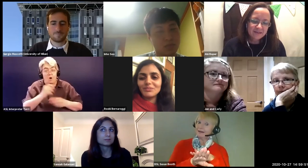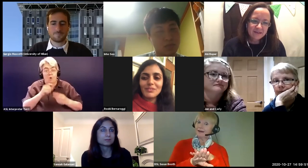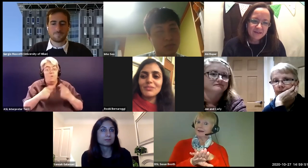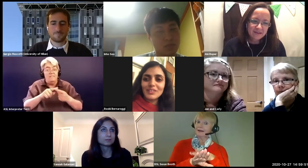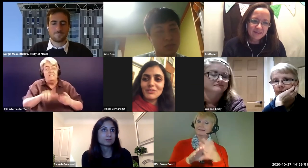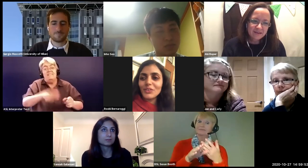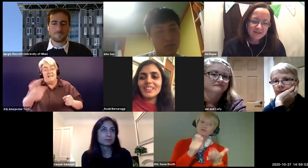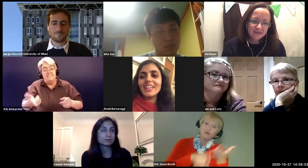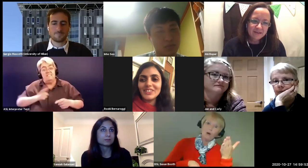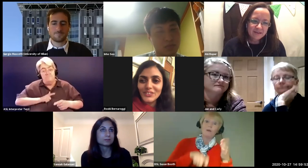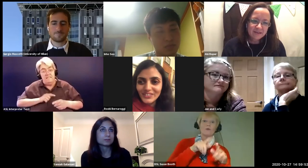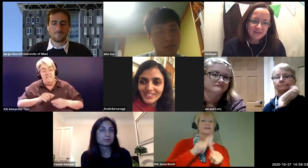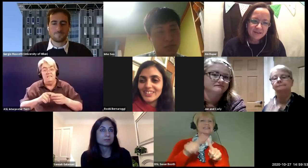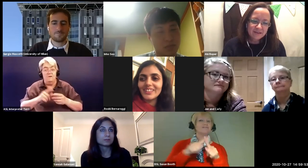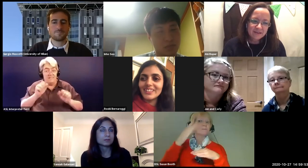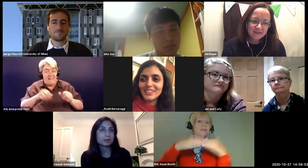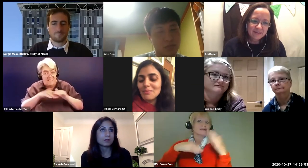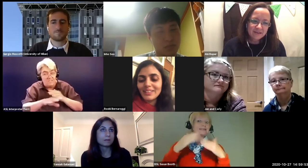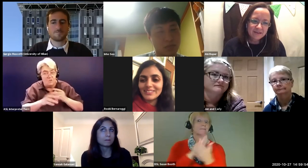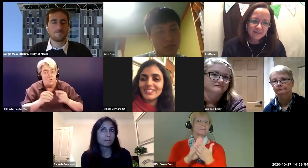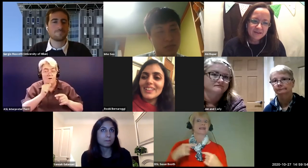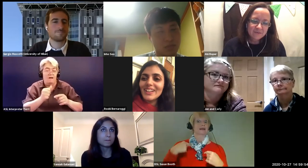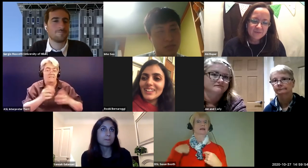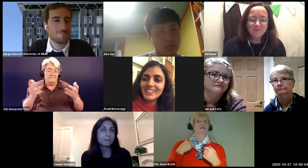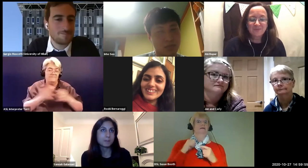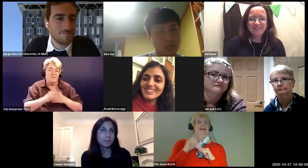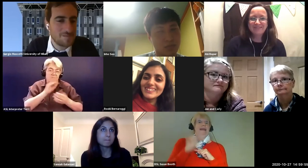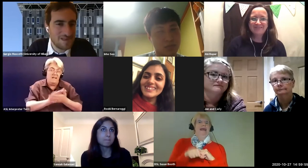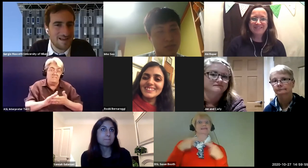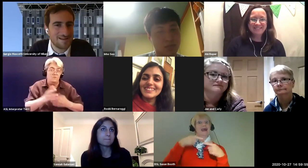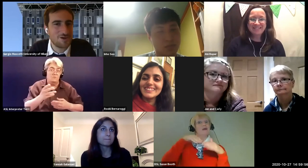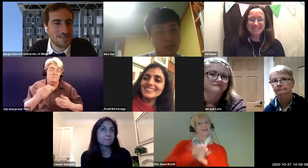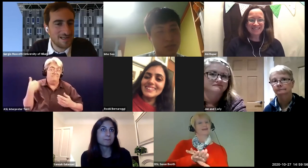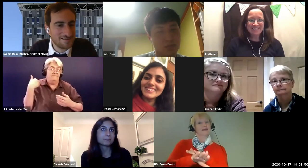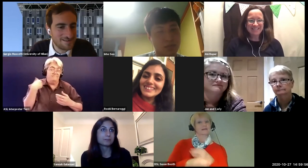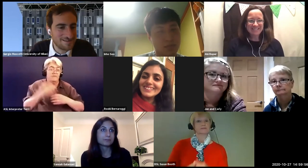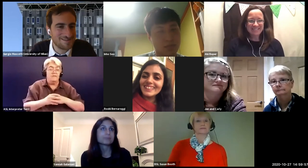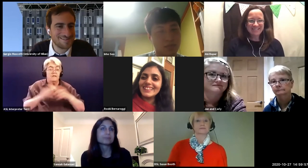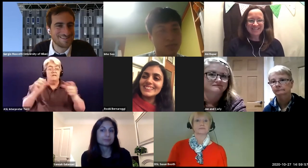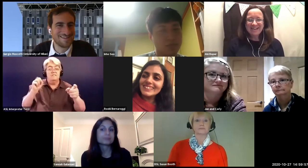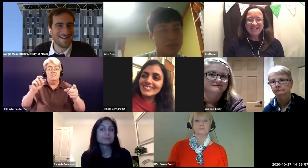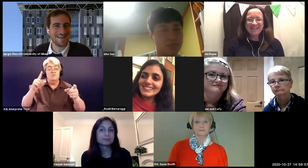if if you can enter in a in a place yeah good idea yeah good idea